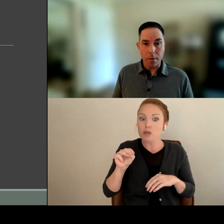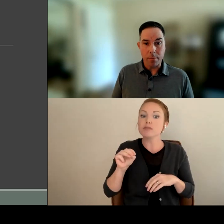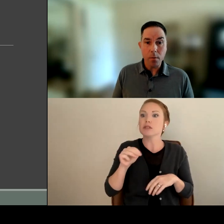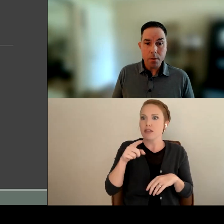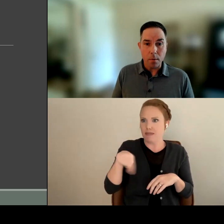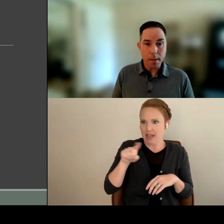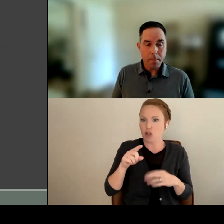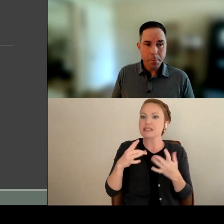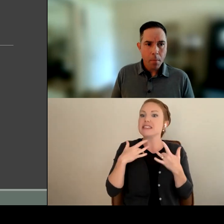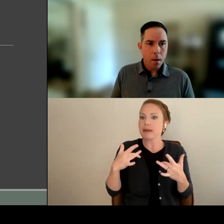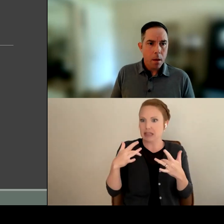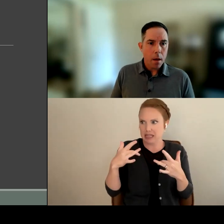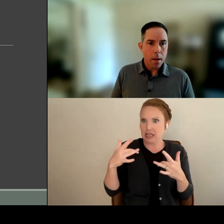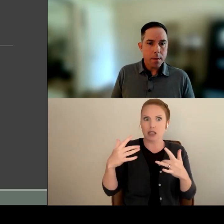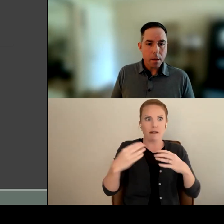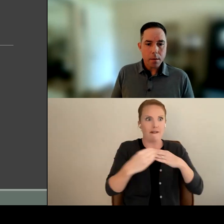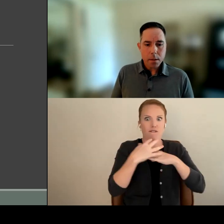other folks, right?